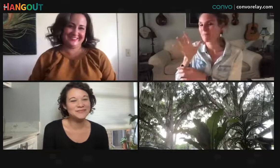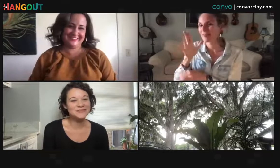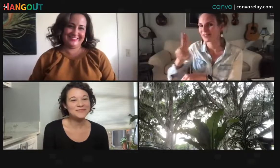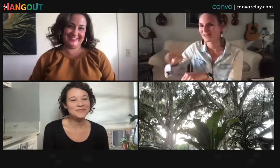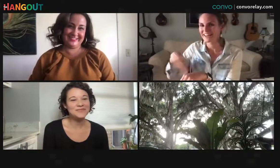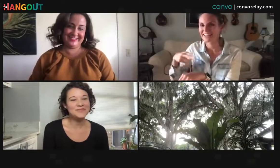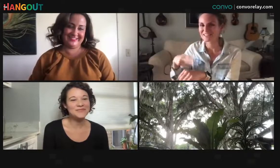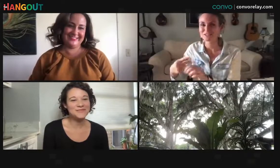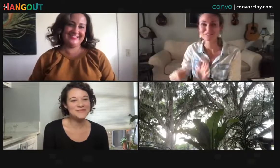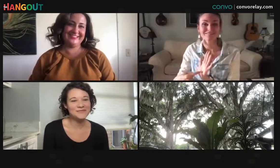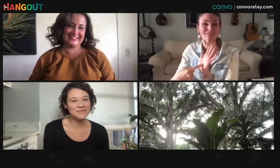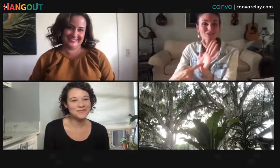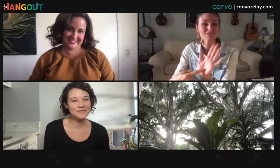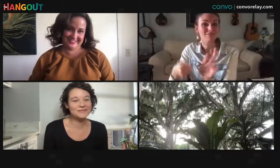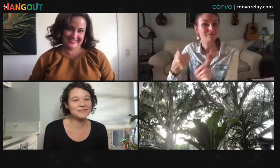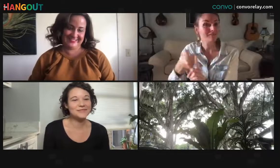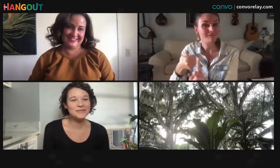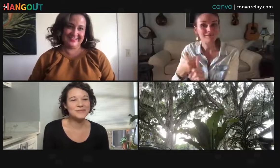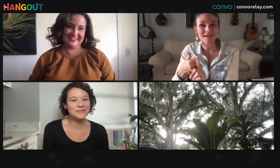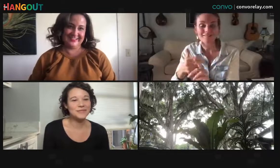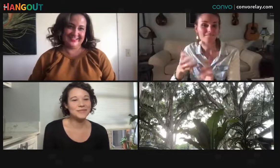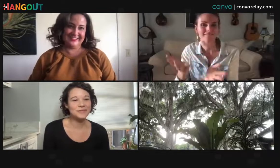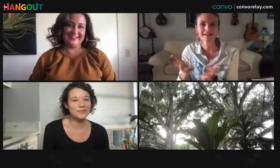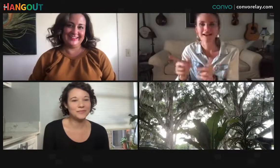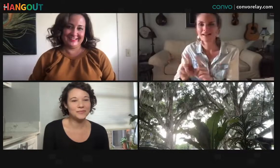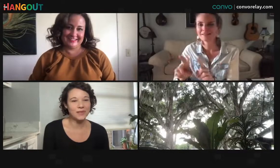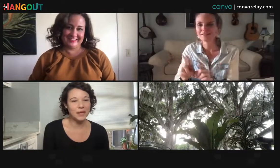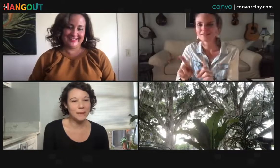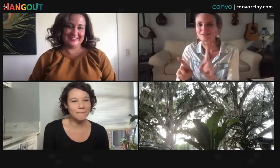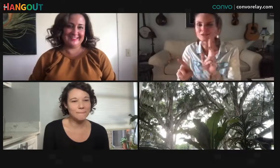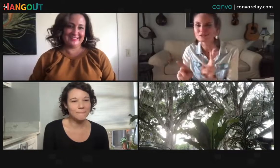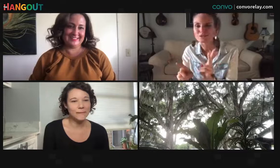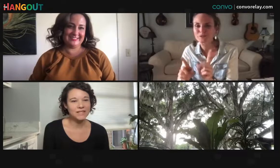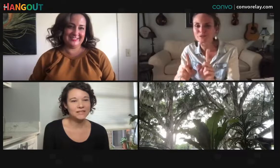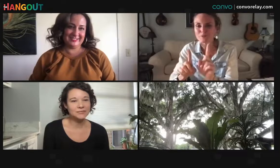summer here sure we've got mother nature on display showing herself